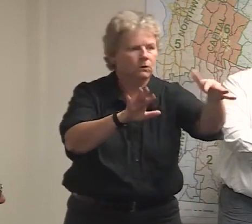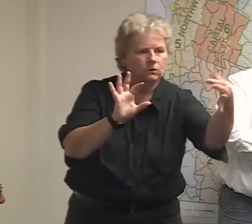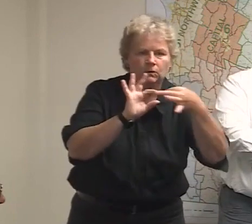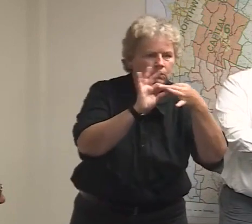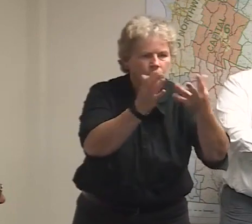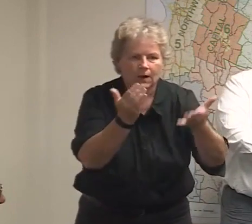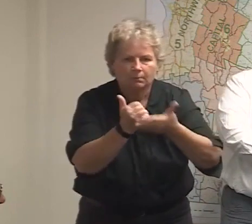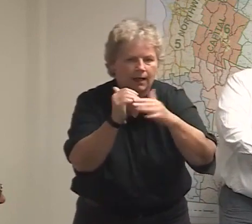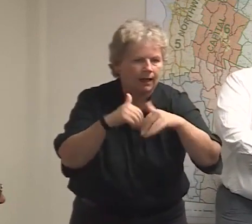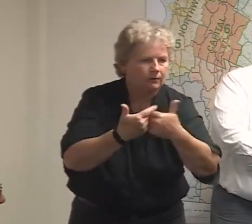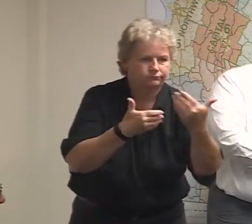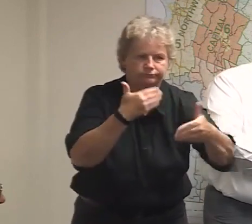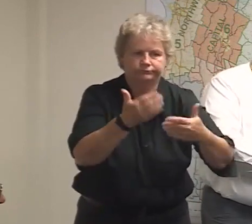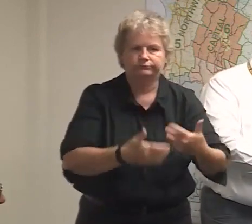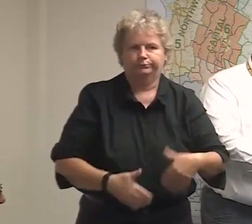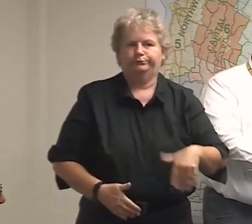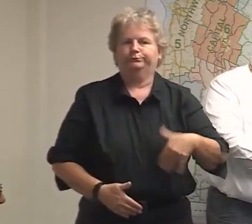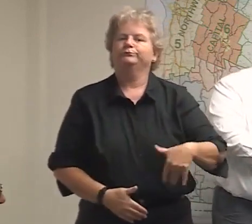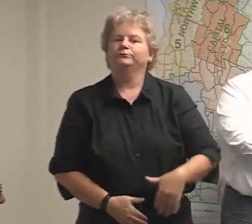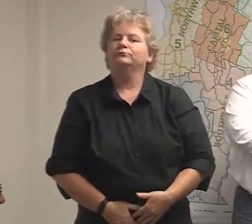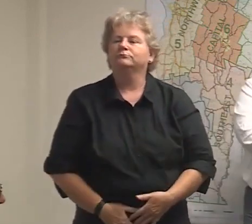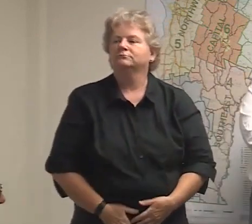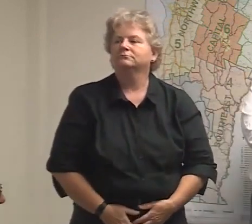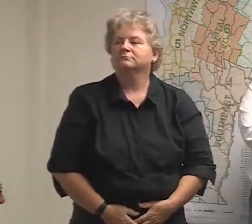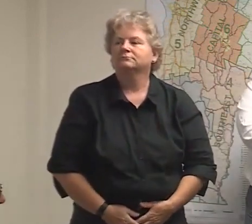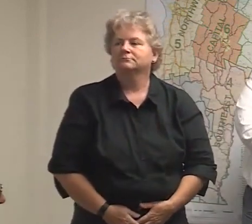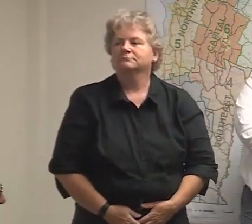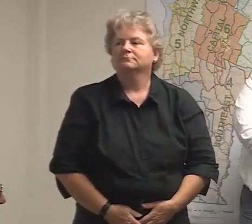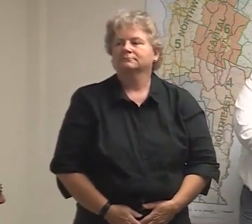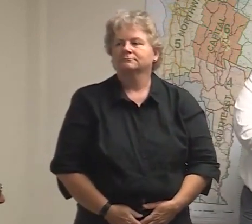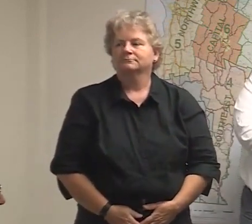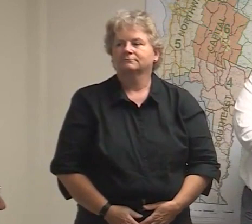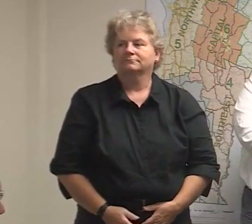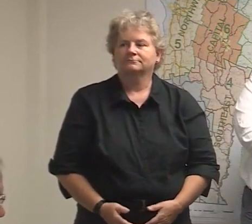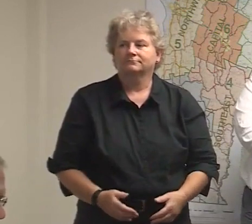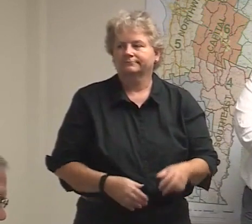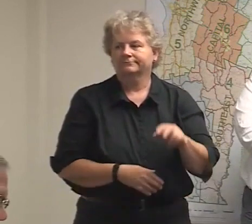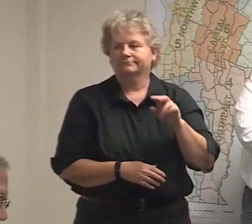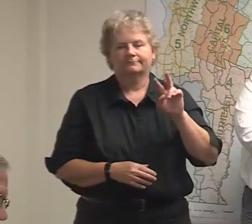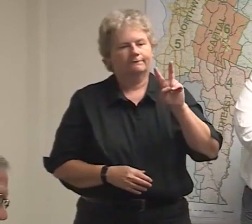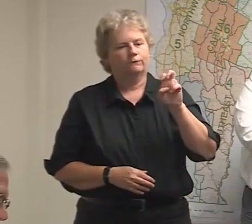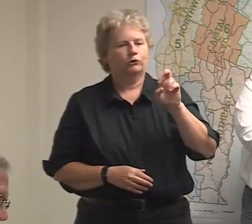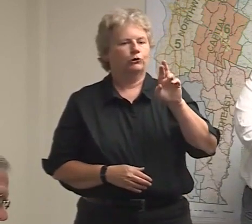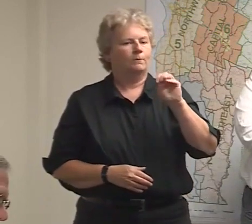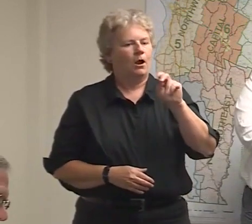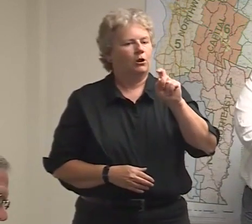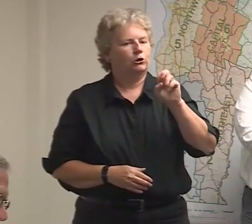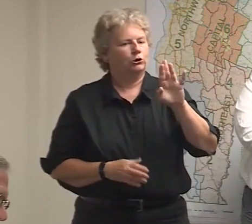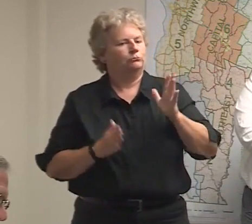SO, YOU KNOW, WHEN WE AGAIN, WHEN WE’RE IMPACTED, WE TEND TO COME TOGETHER.